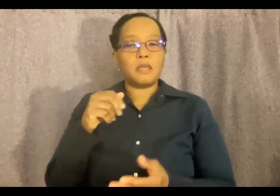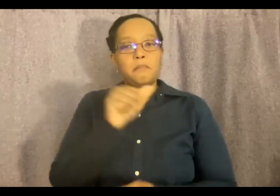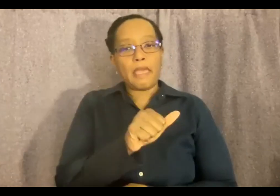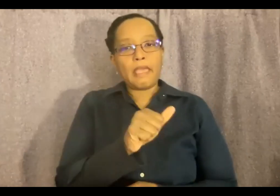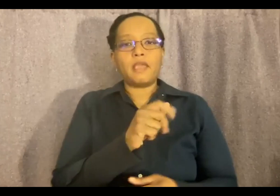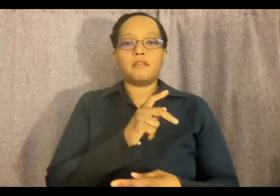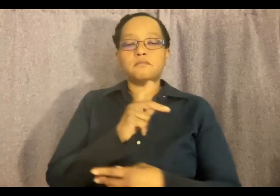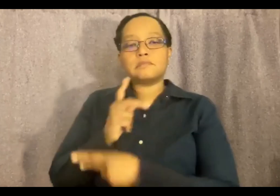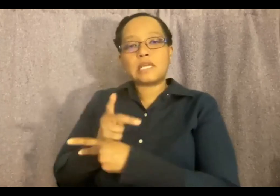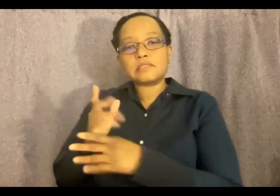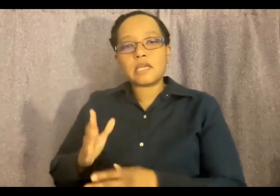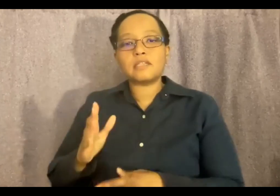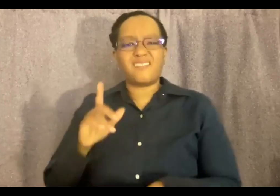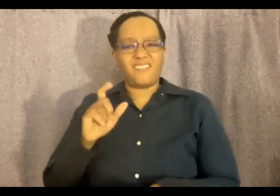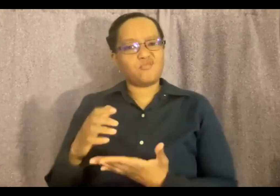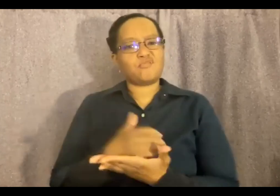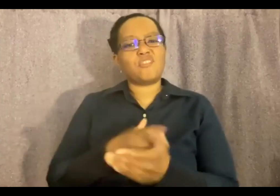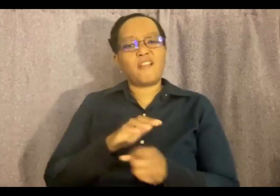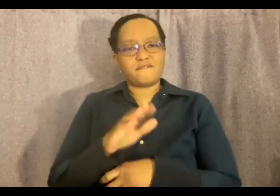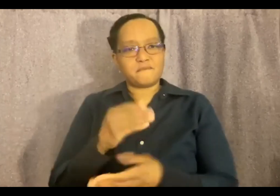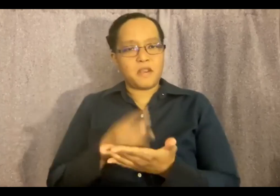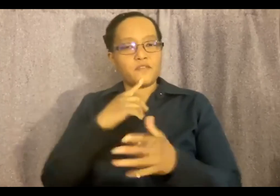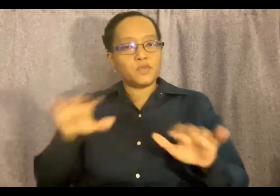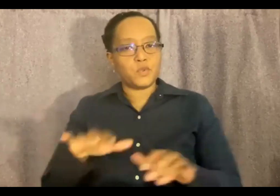to be paid enough to do this work.